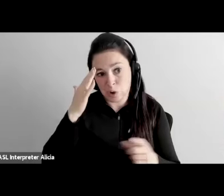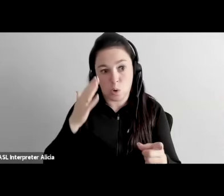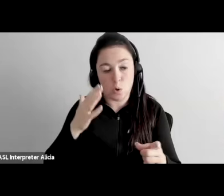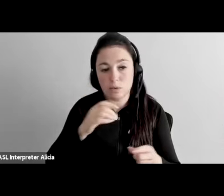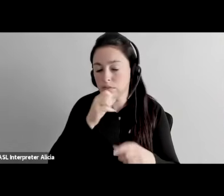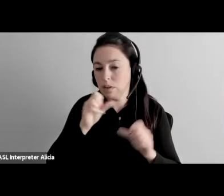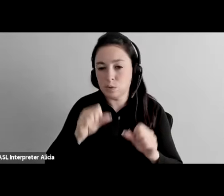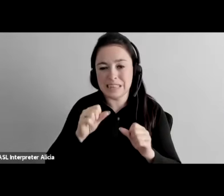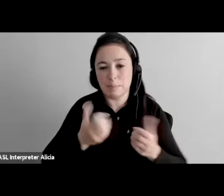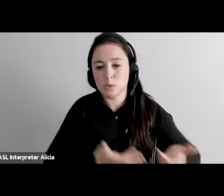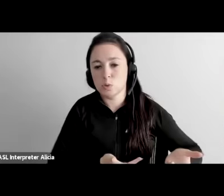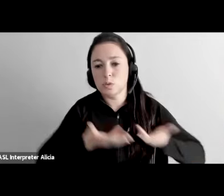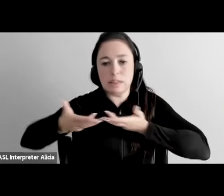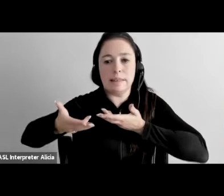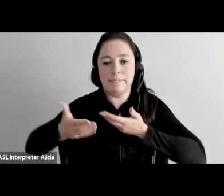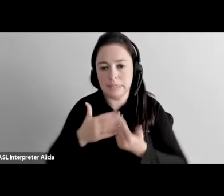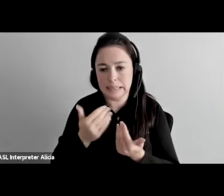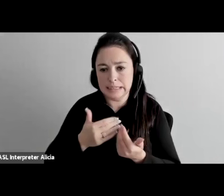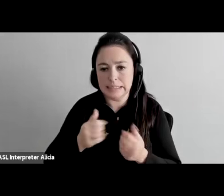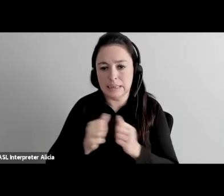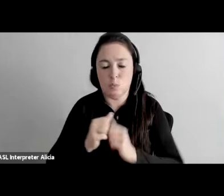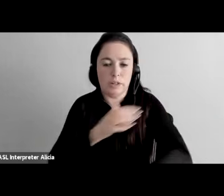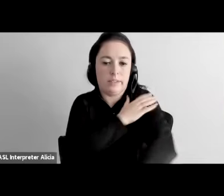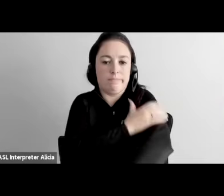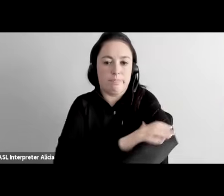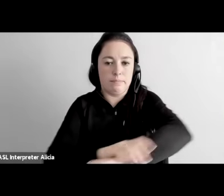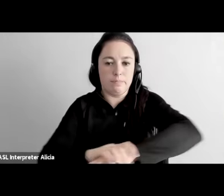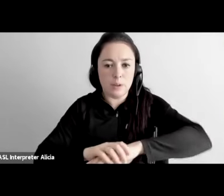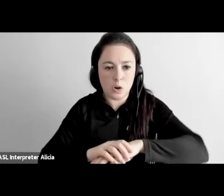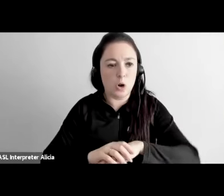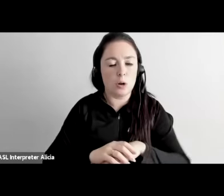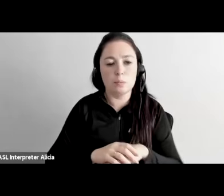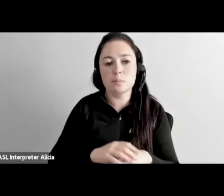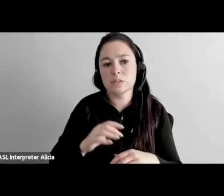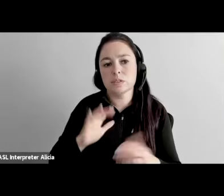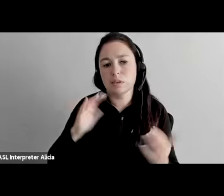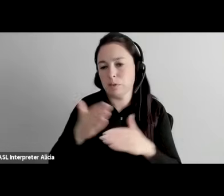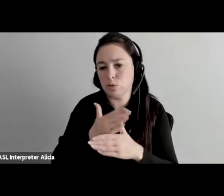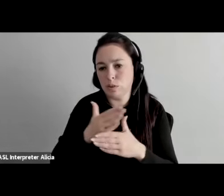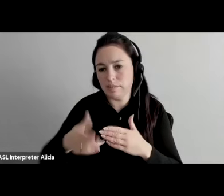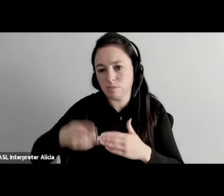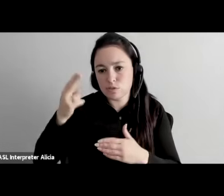my arms the way many average people do. I have very few pictures of us breastfeeding as we were